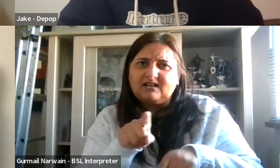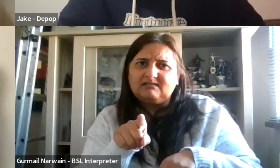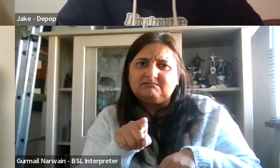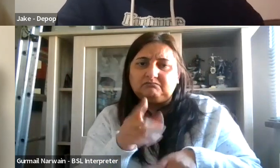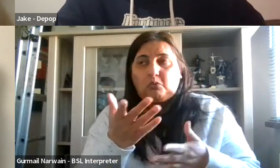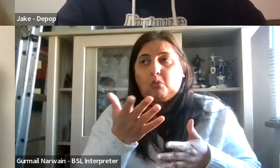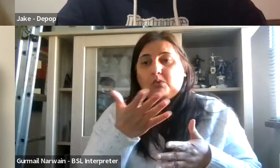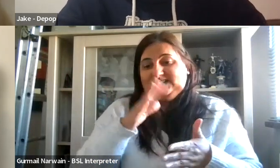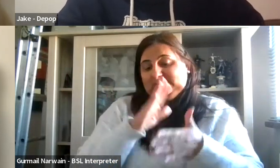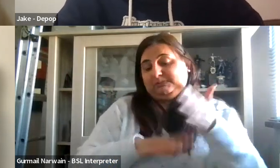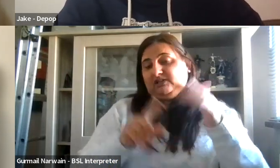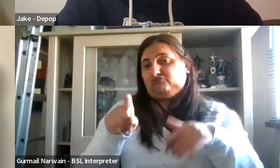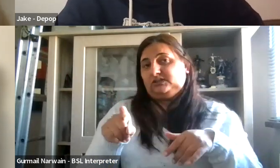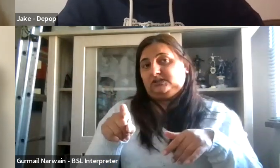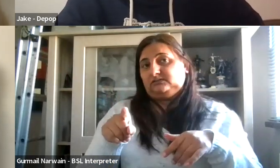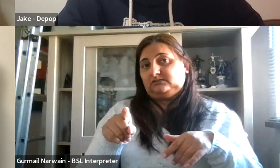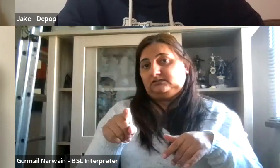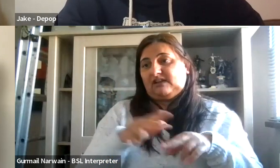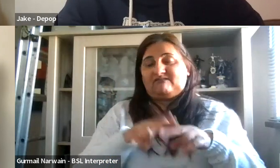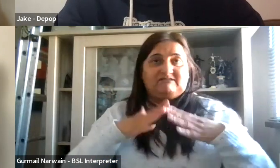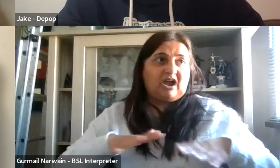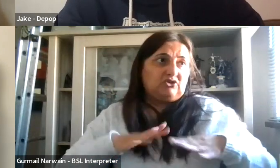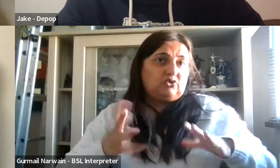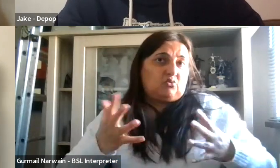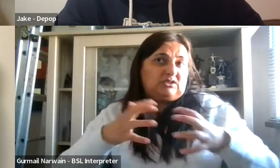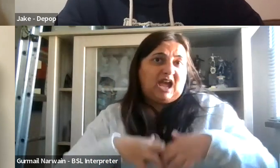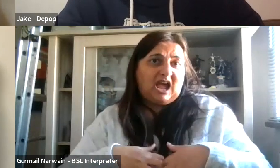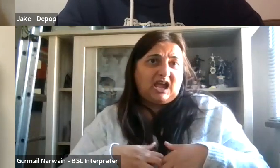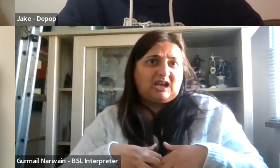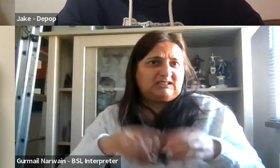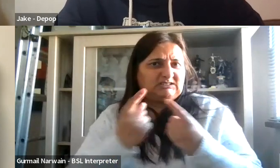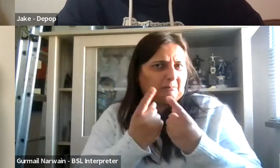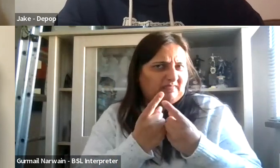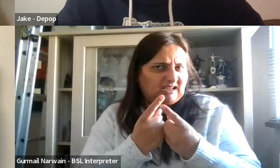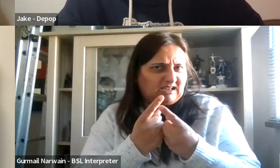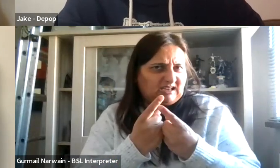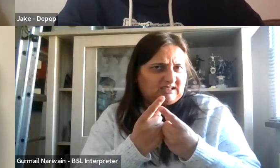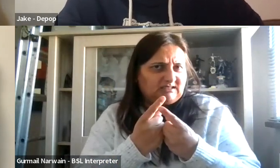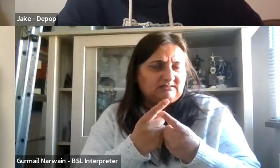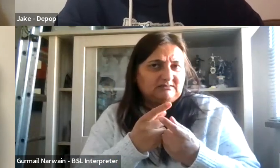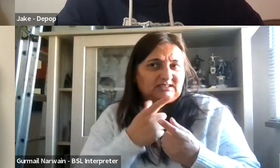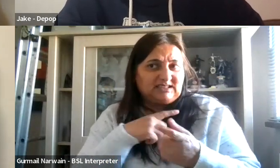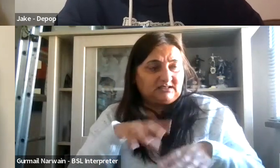Or do people need experience in either fashion or tech, or or something to really get going? experience in fashion or tech or something to really get going.